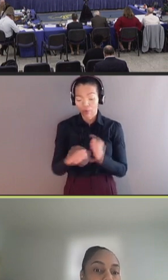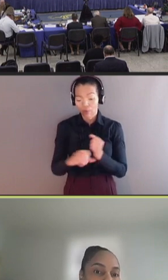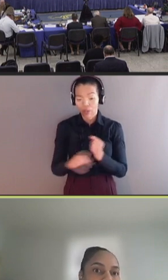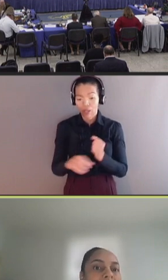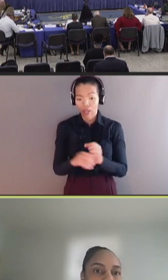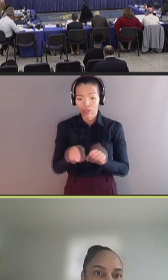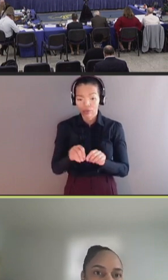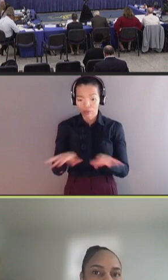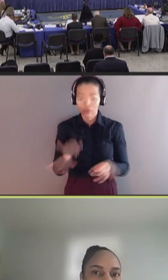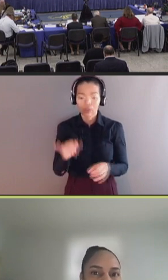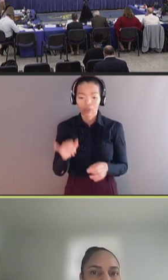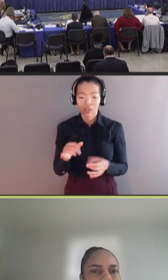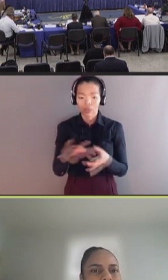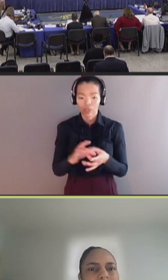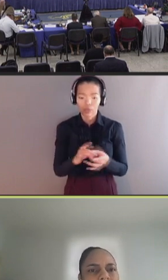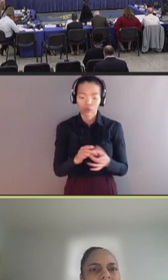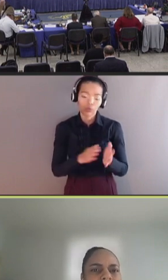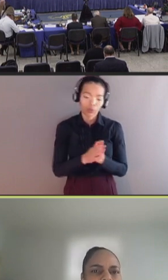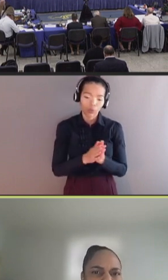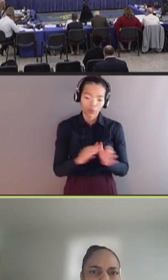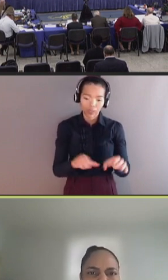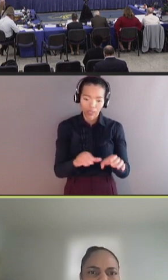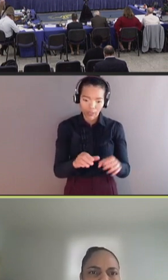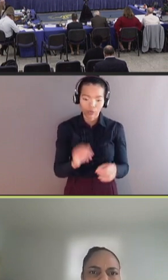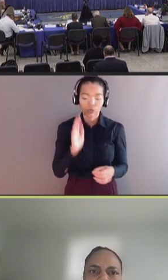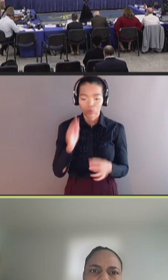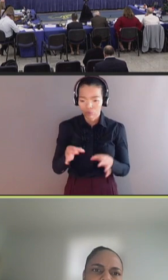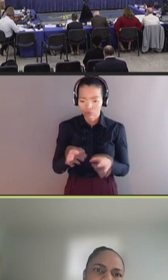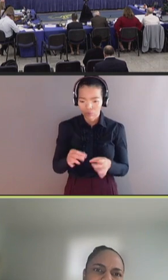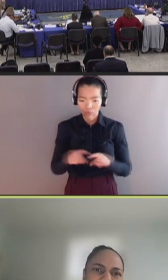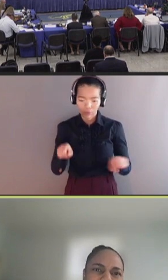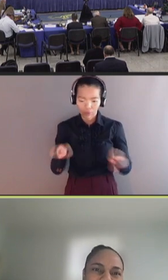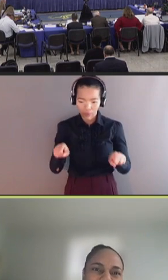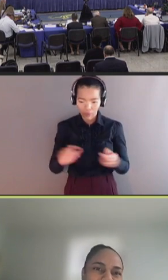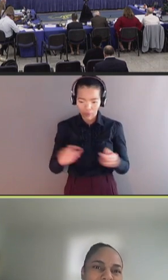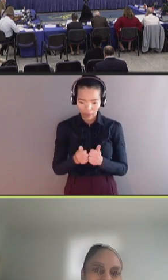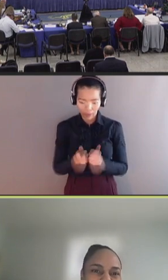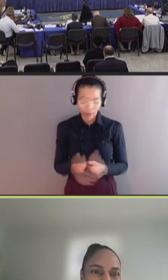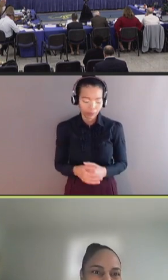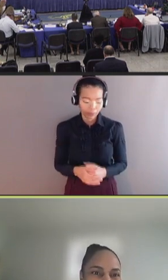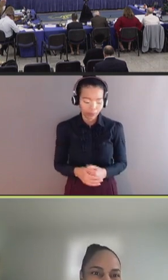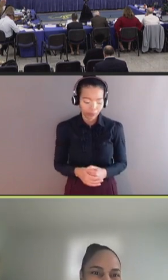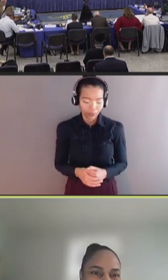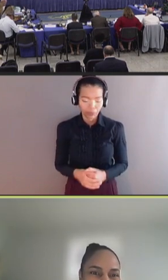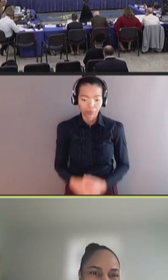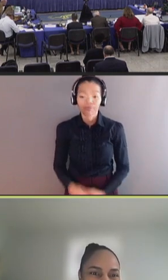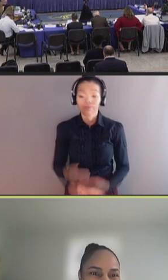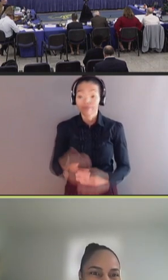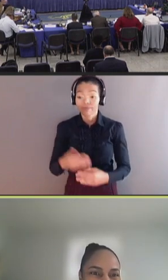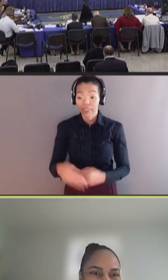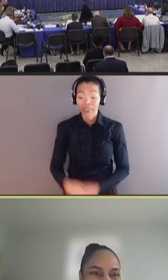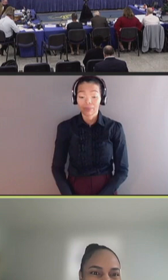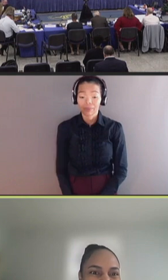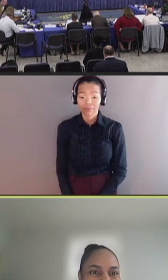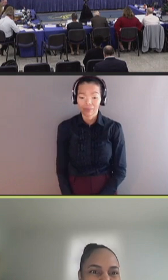Motivate Action stage. And I'll explain the difference in a second. Next slide, please.